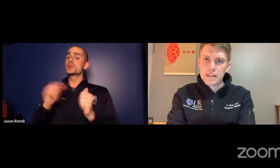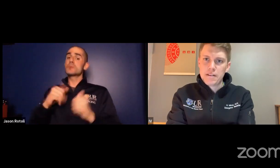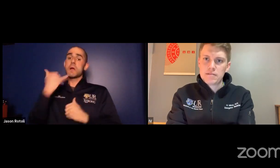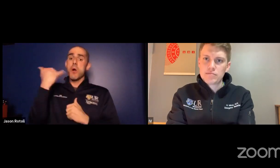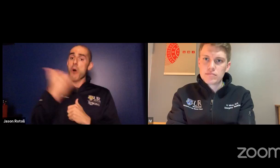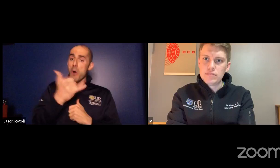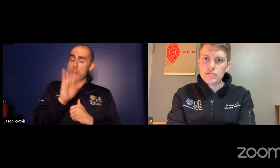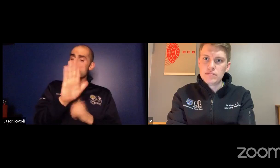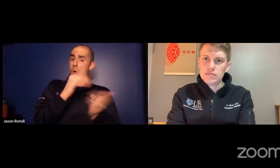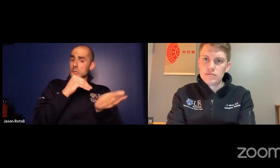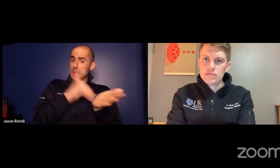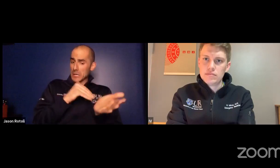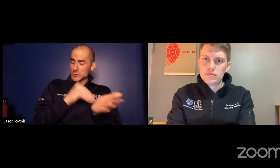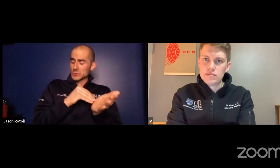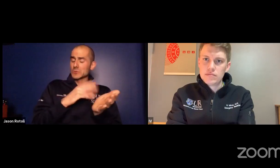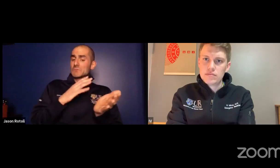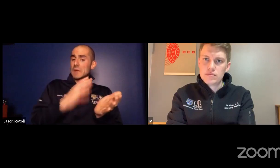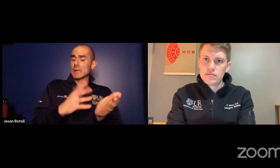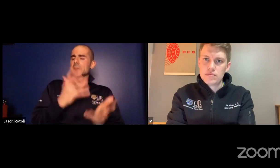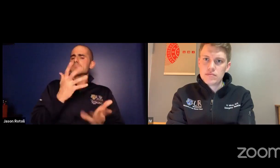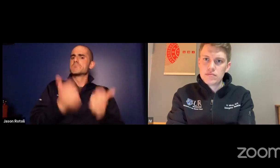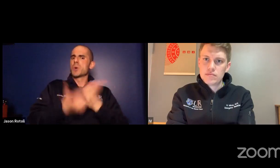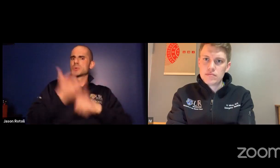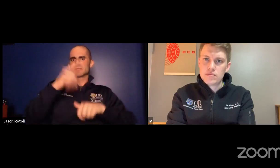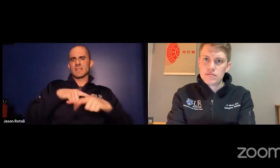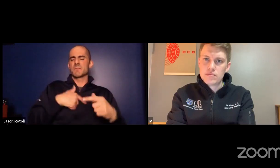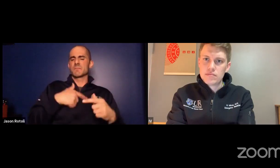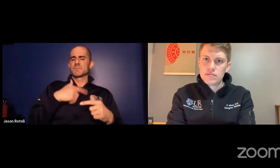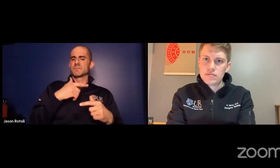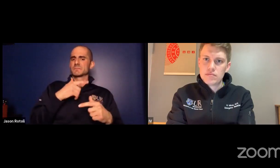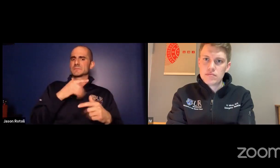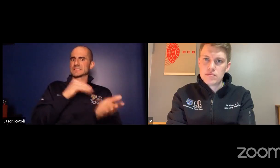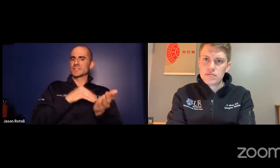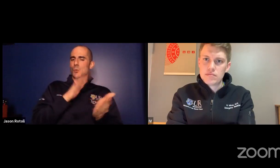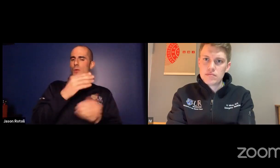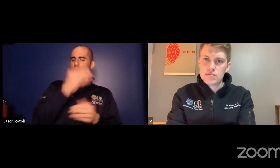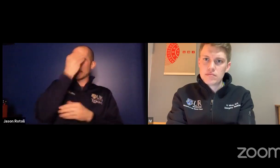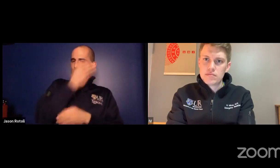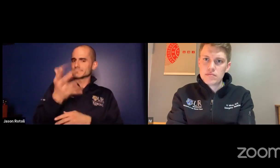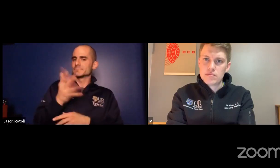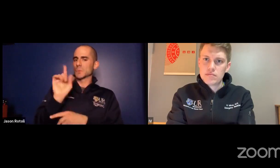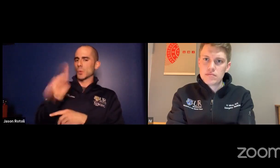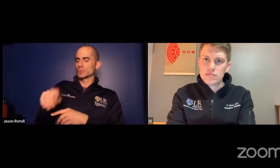Hi again this is Dr. Rotoli. I would just like to add about heart attack